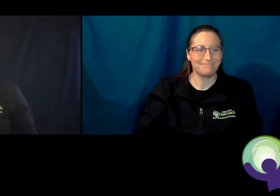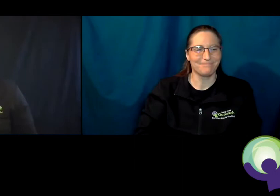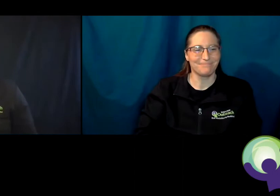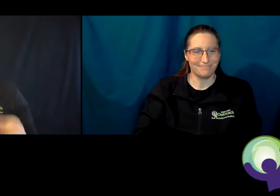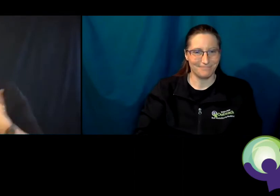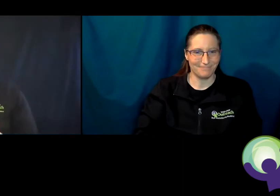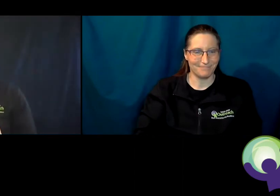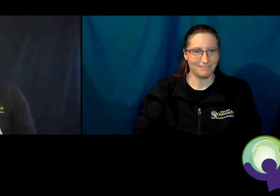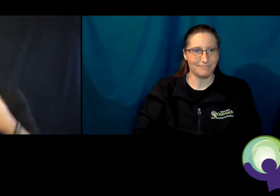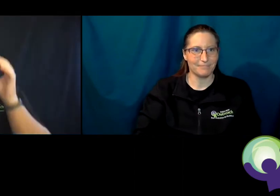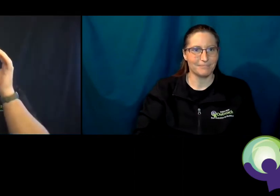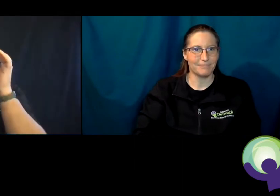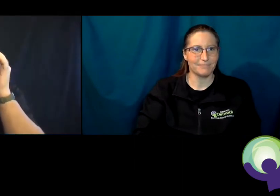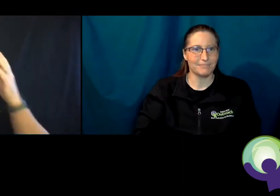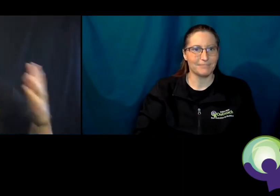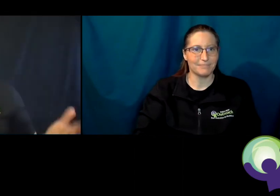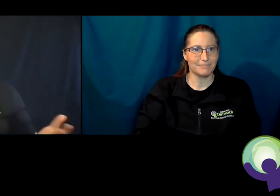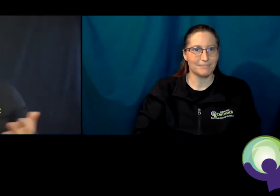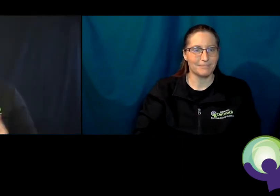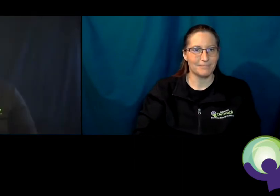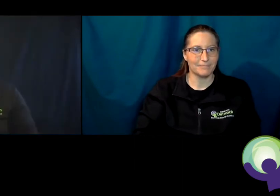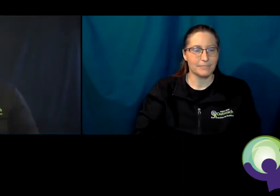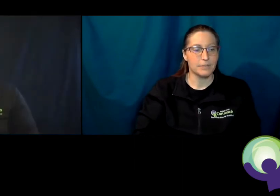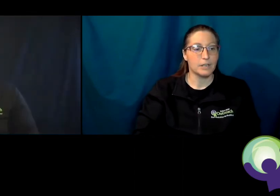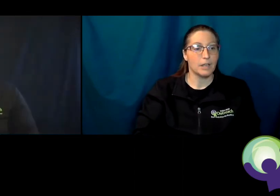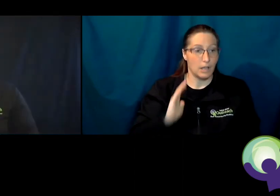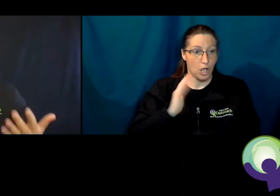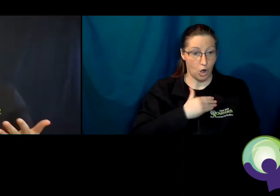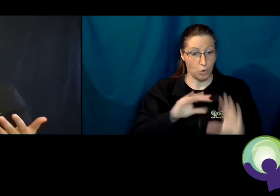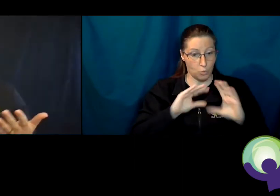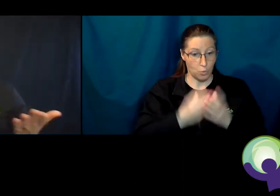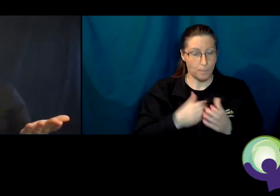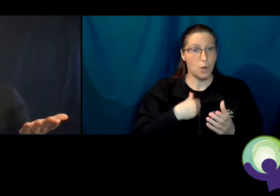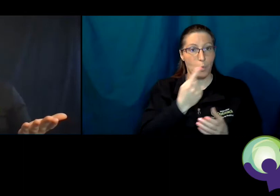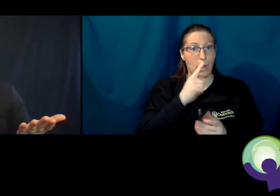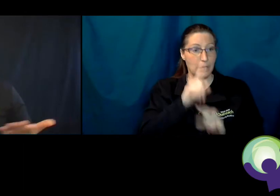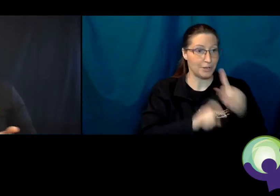so with the popular unique population that we support, we had a question on if you are aware of